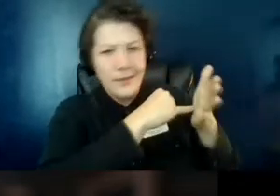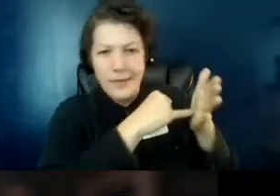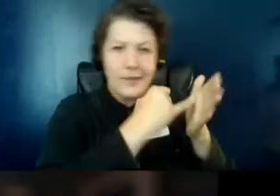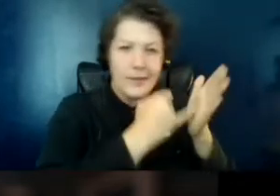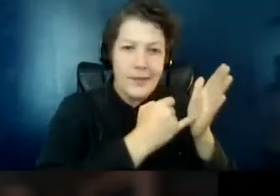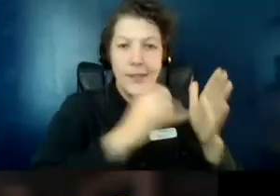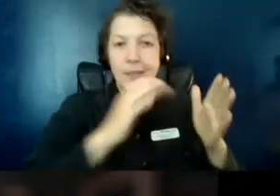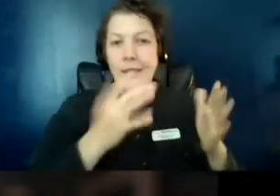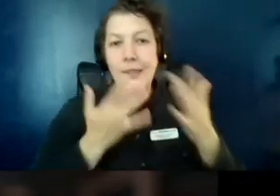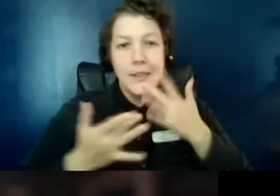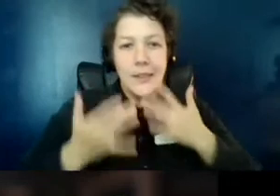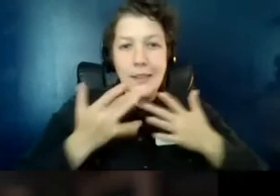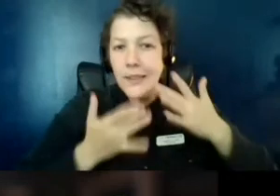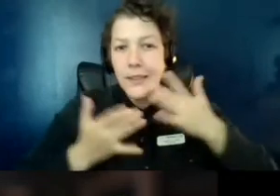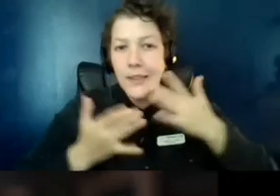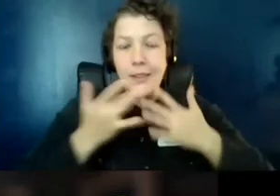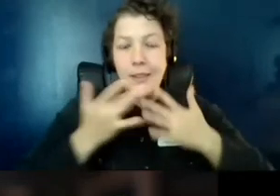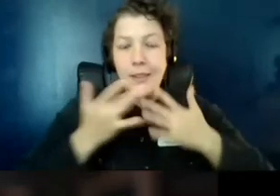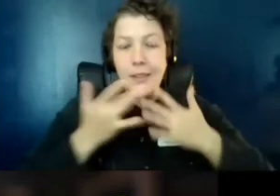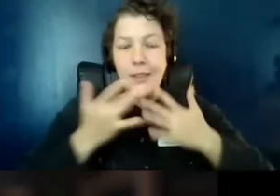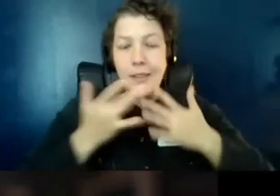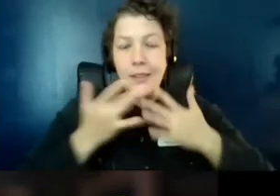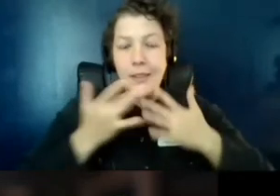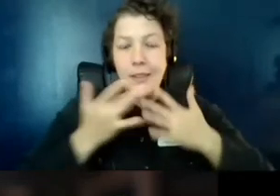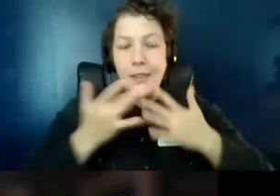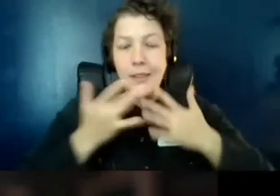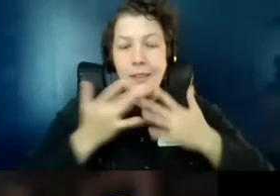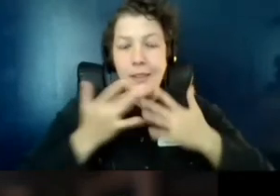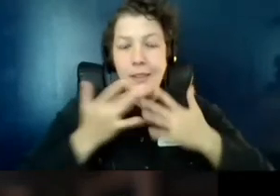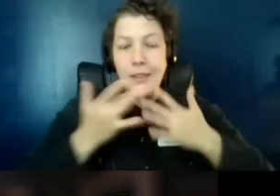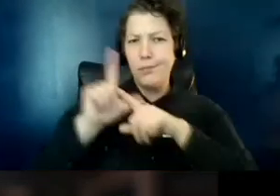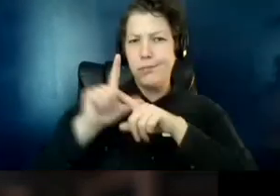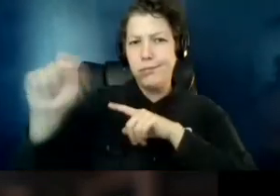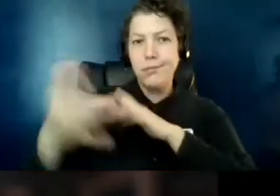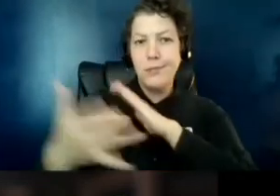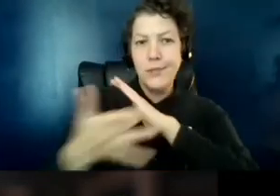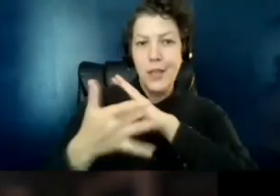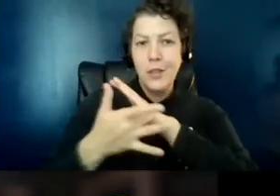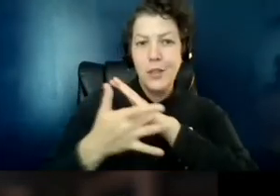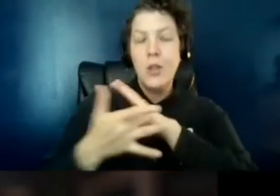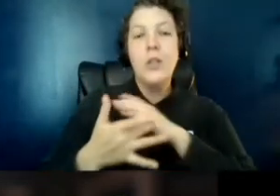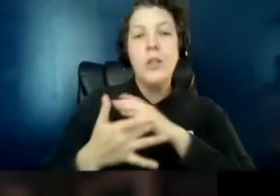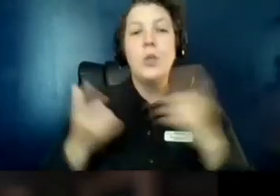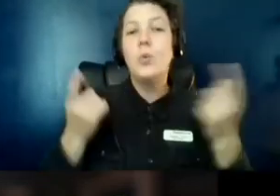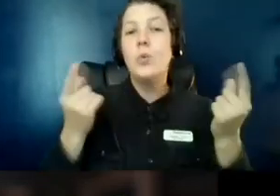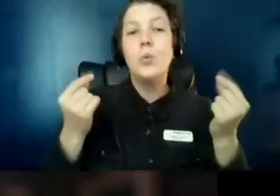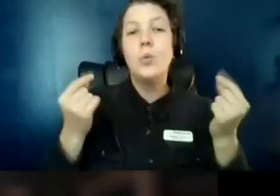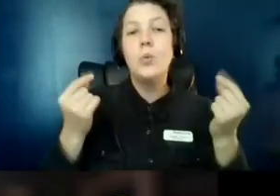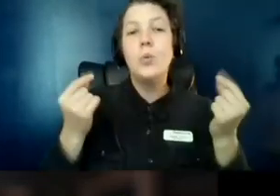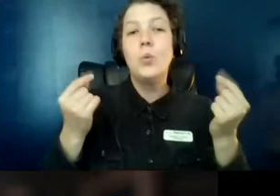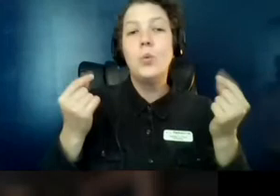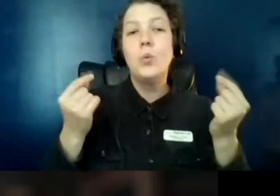that if you could take a bunch of different observations and sum them up and then divide